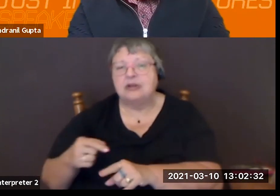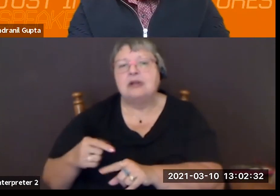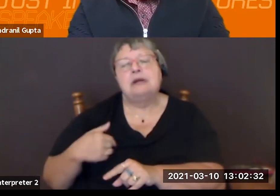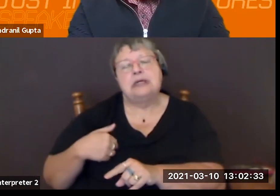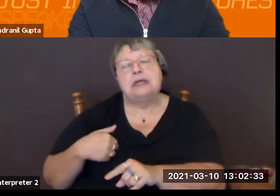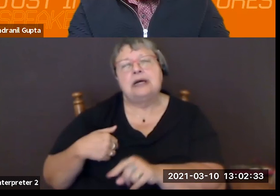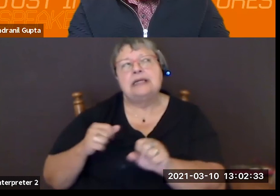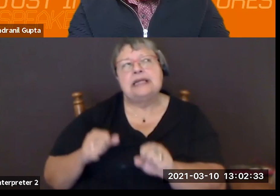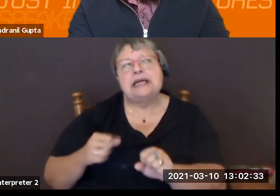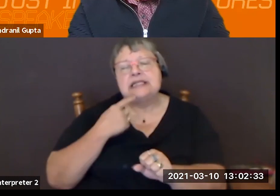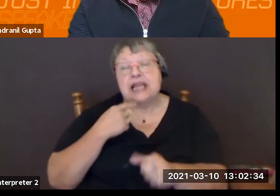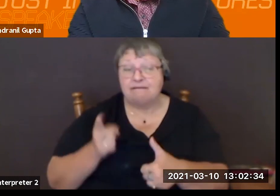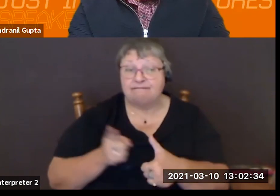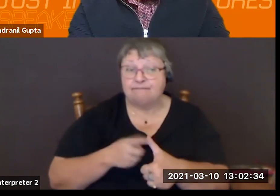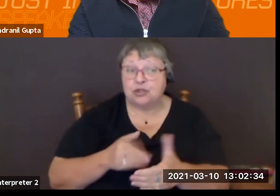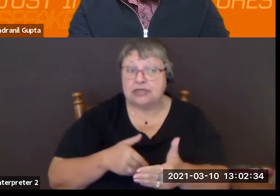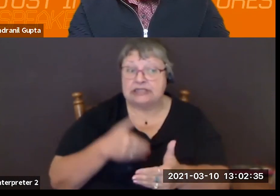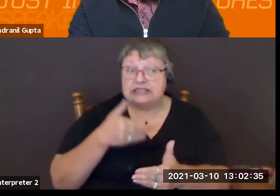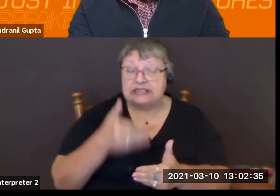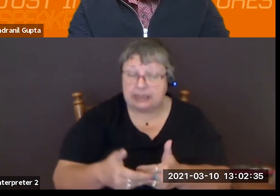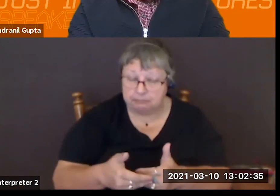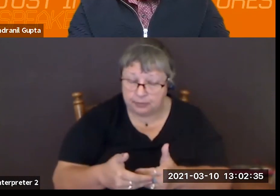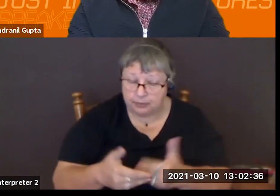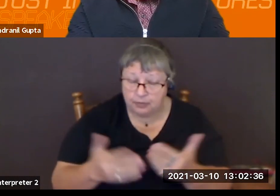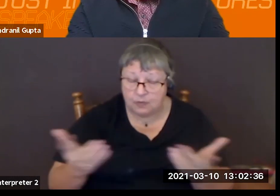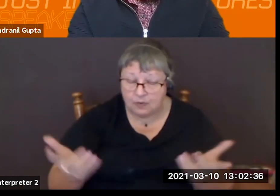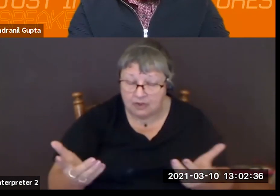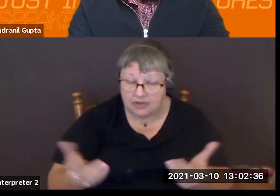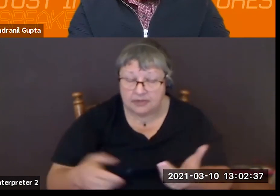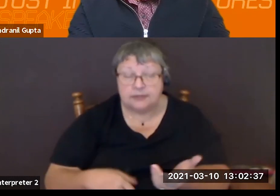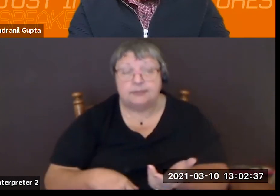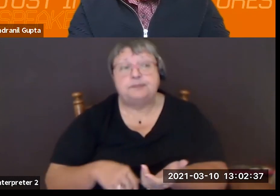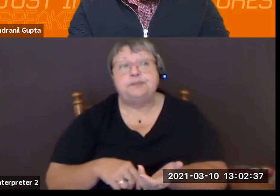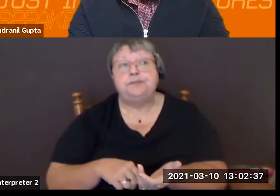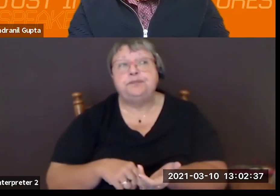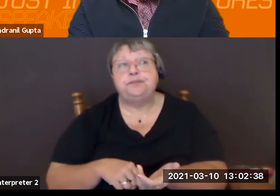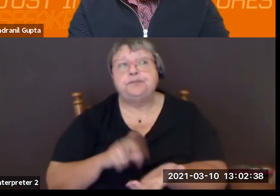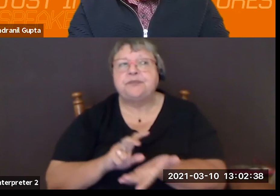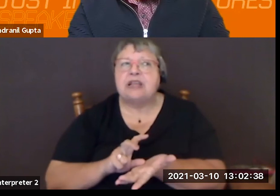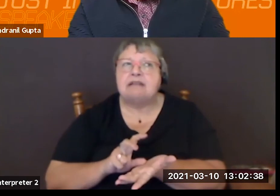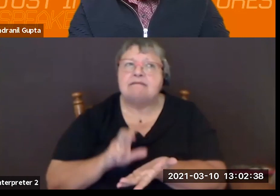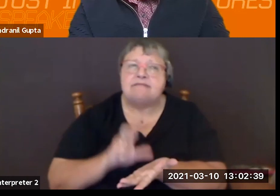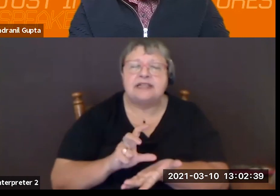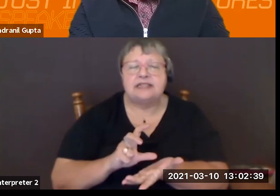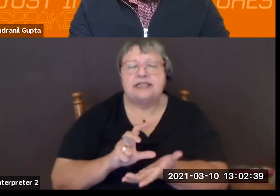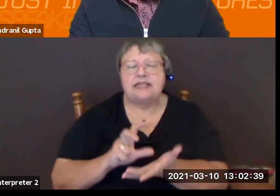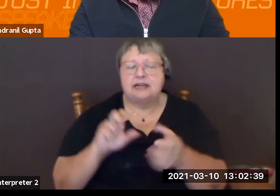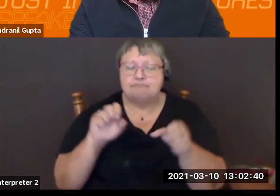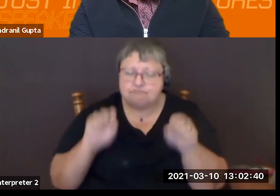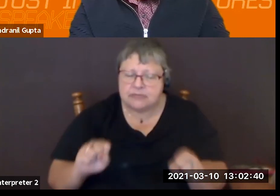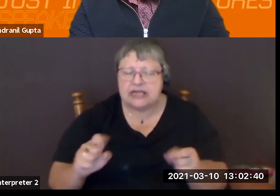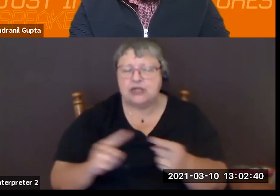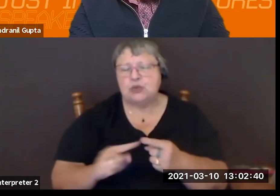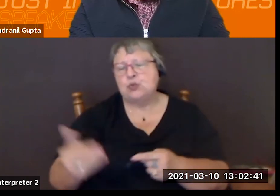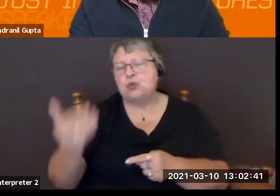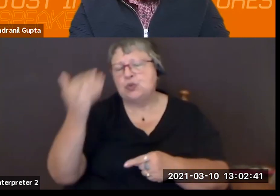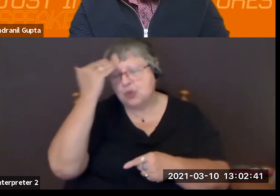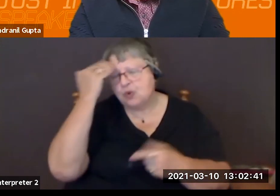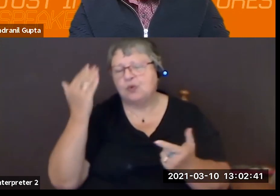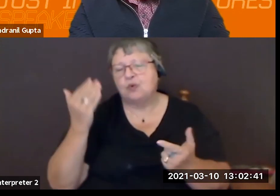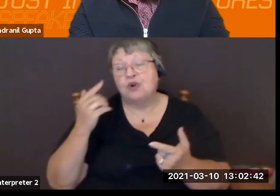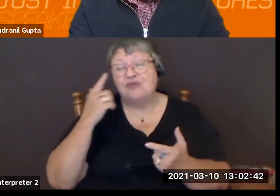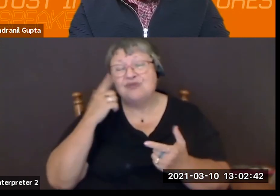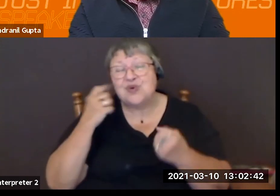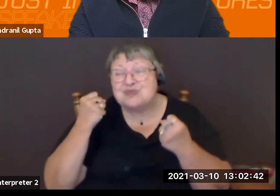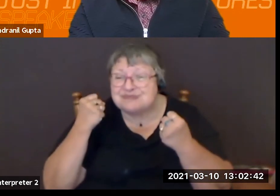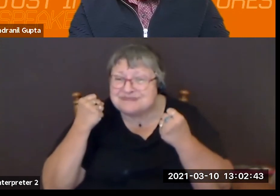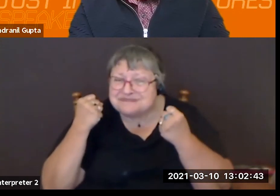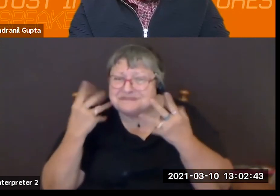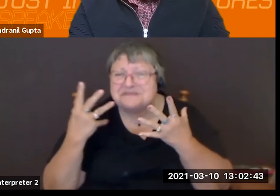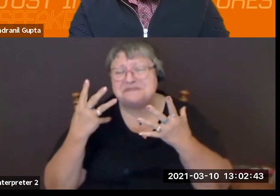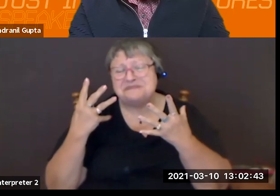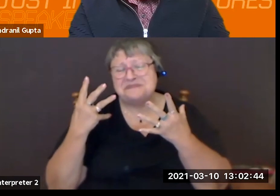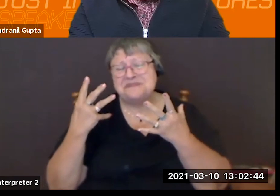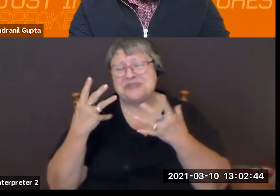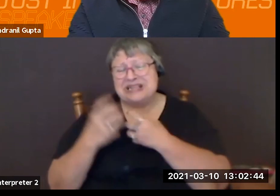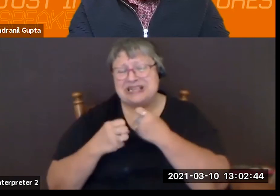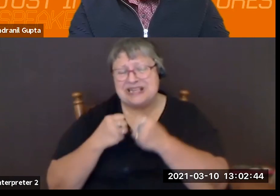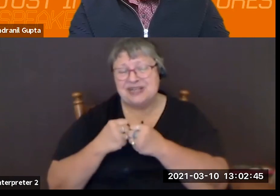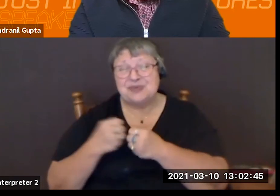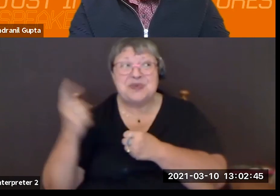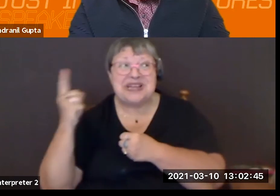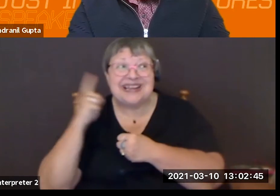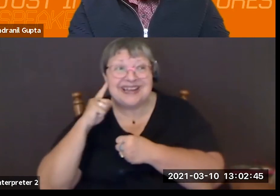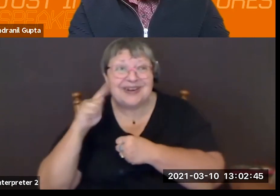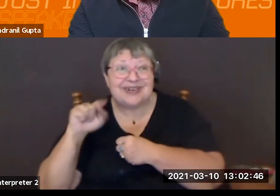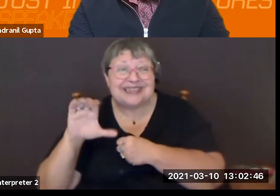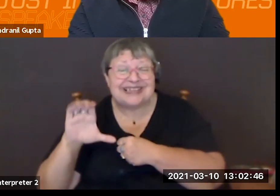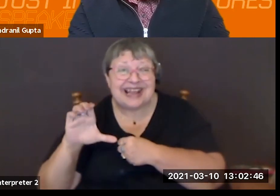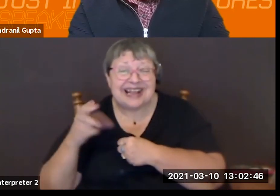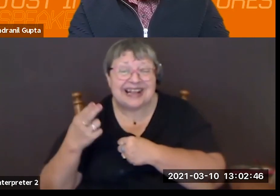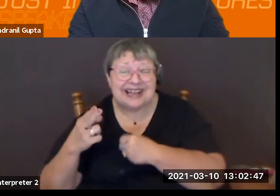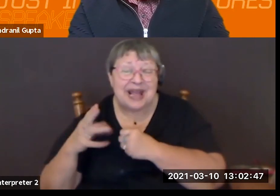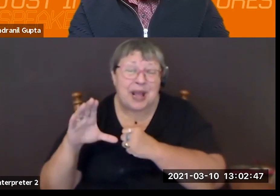The first step is to invest in the capacity to know. It's for too long, we over and over, we hear, we hear tech company leaders say, We couldn't know we were caught off guard.